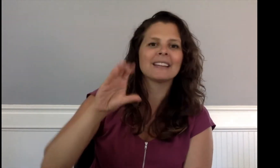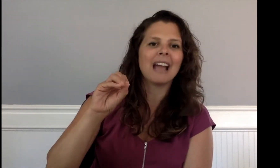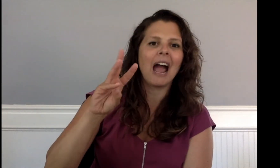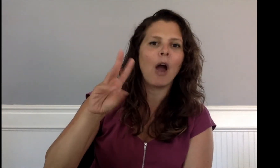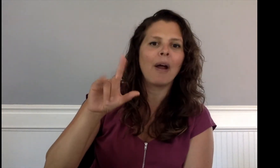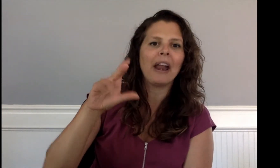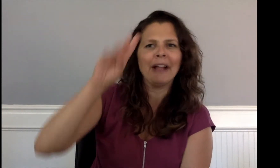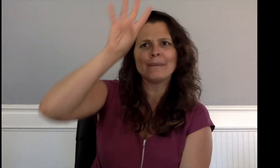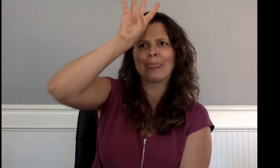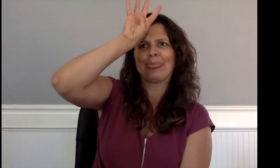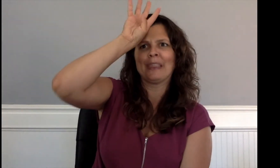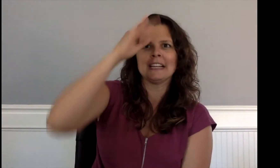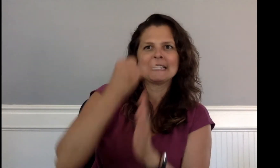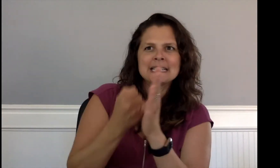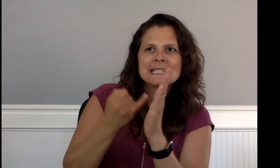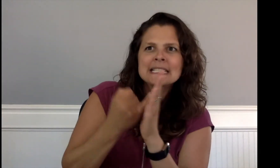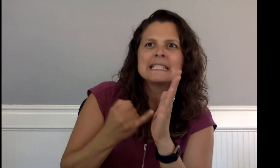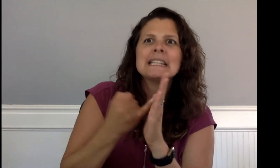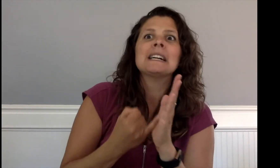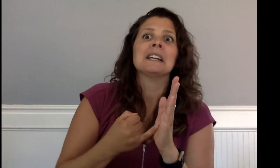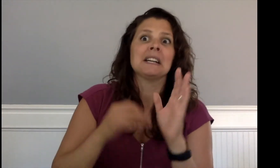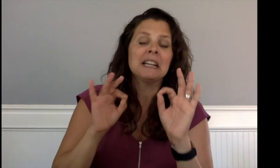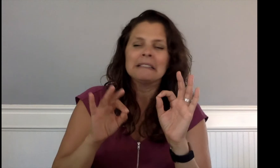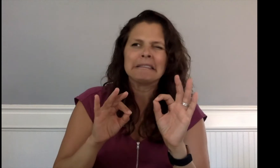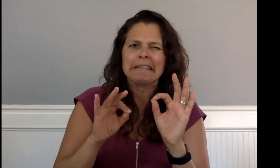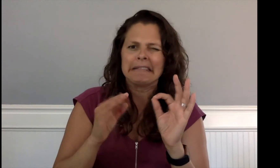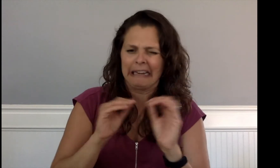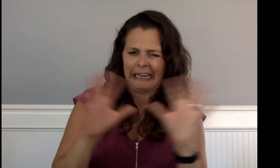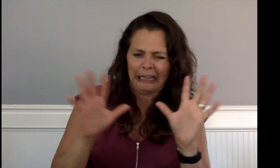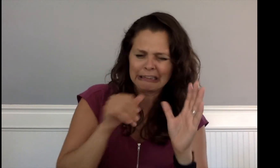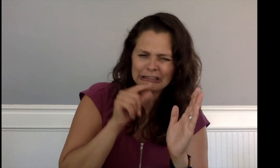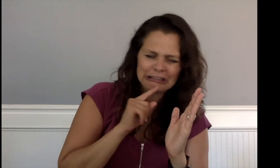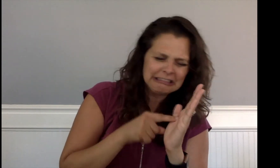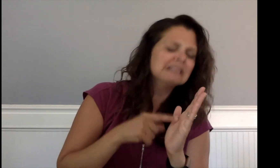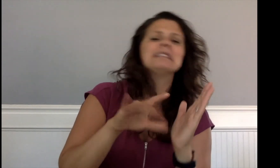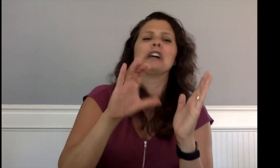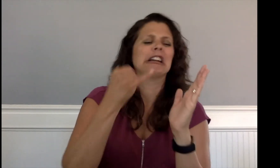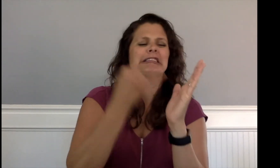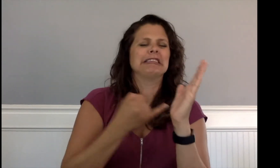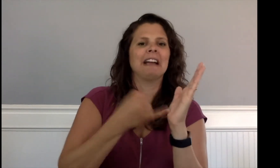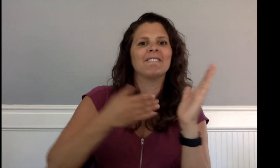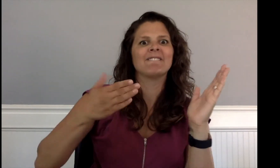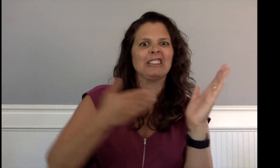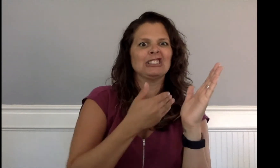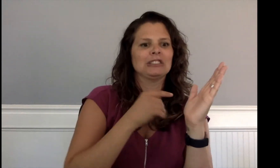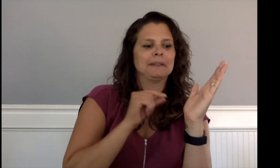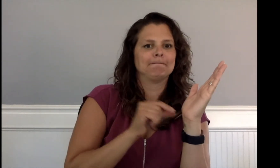like it always did- no matter how much he combed his hair. He studied his picture. Charlie added a drawing of